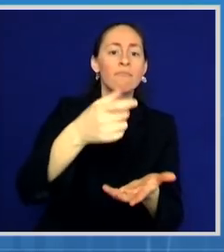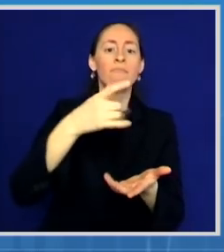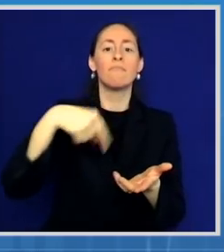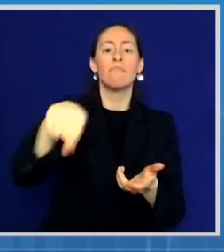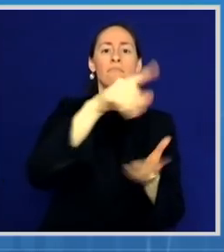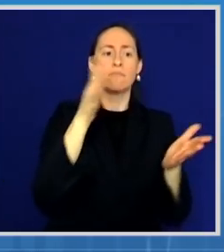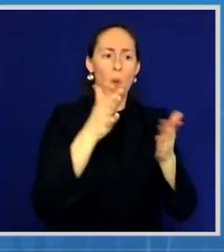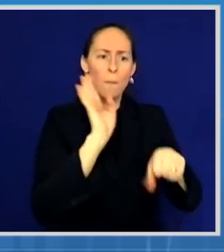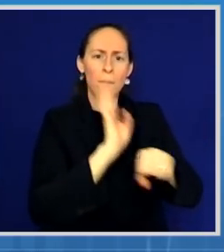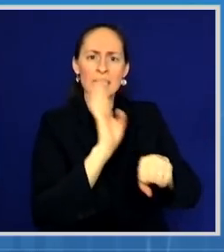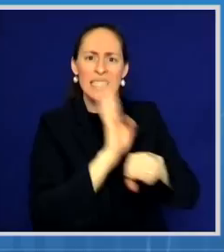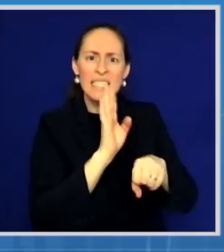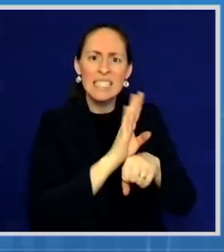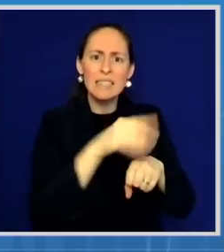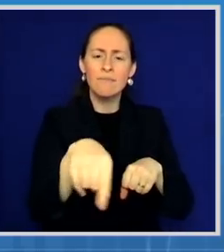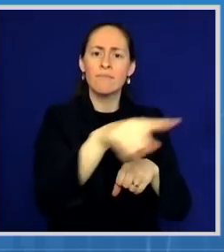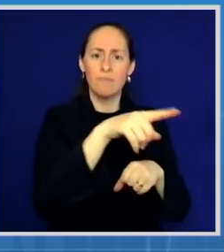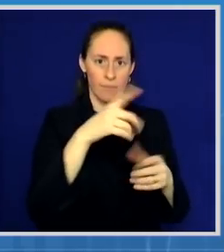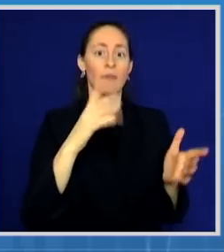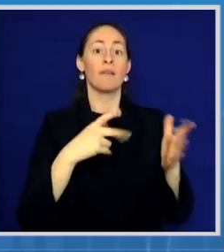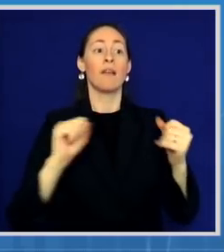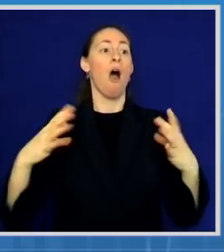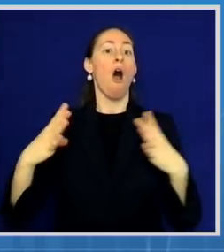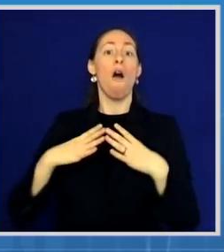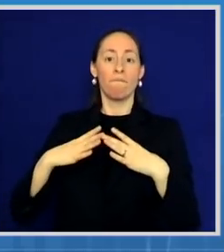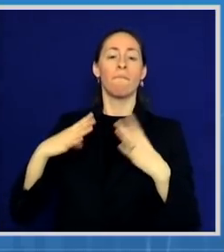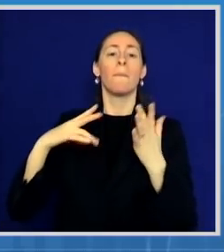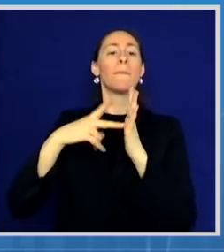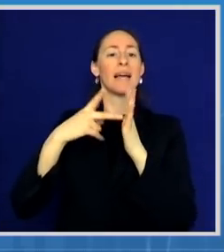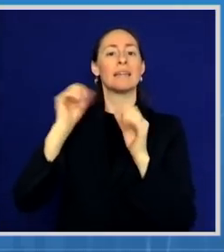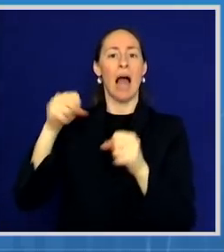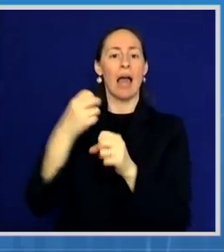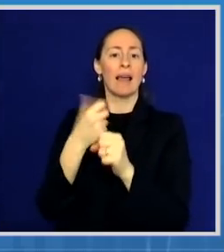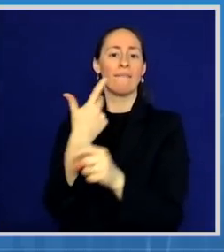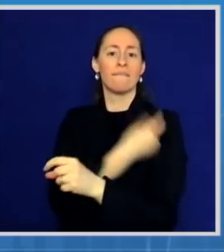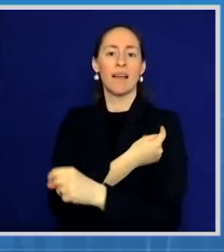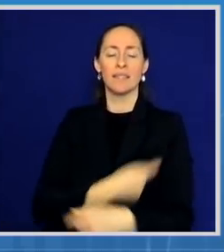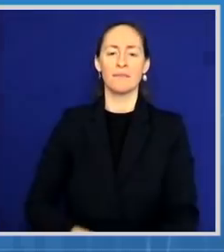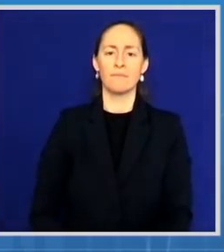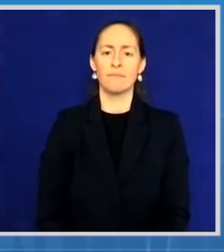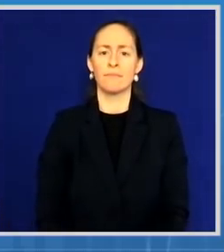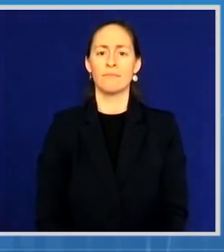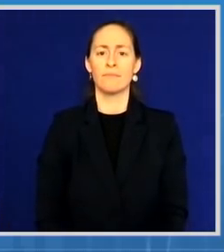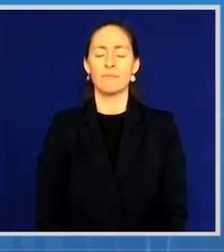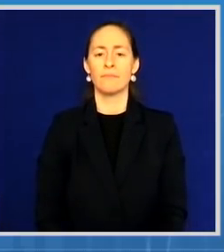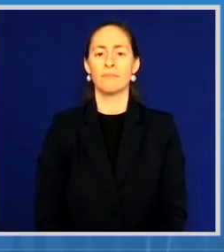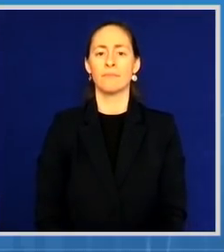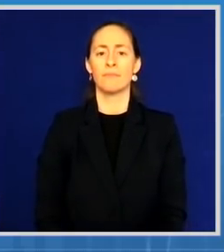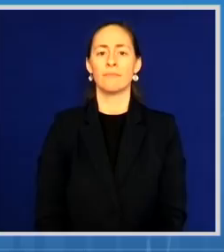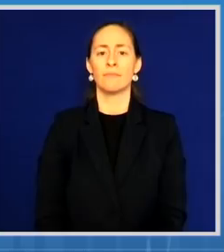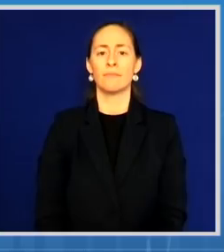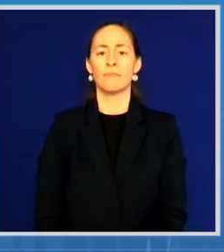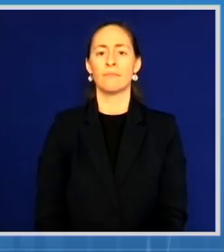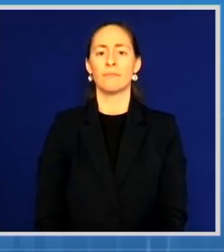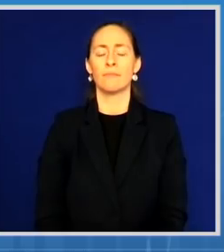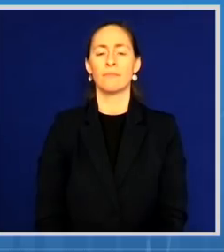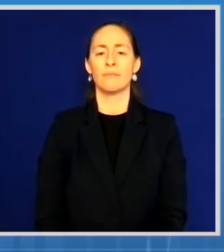Ultimately, our national COVID 19 response is in many ways a test of whether we will answer this moment with the spirit of community